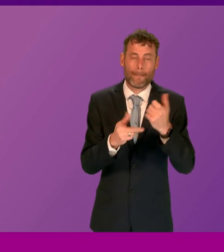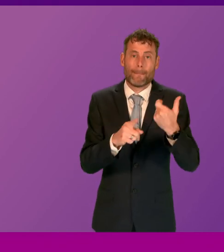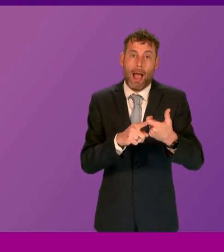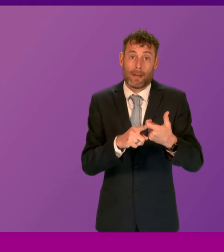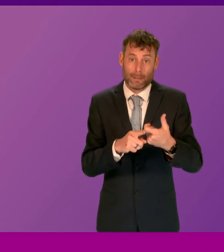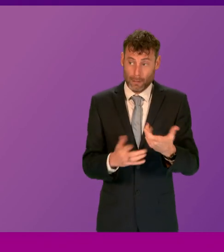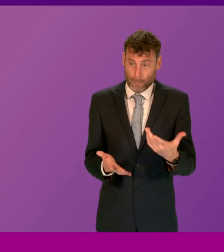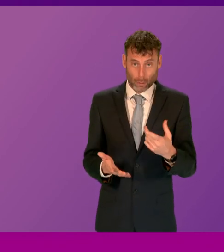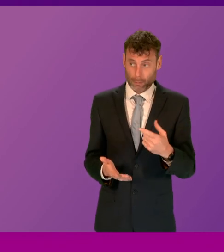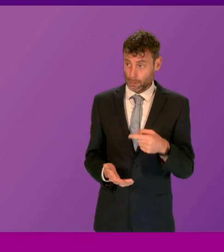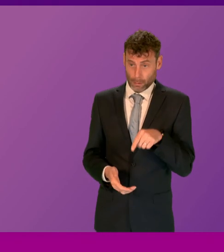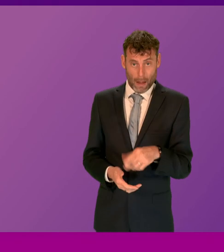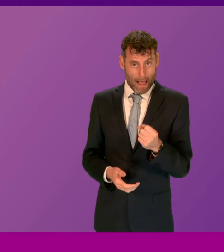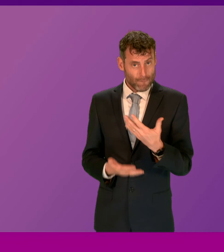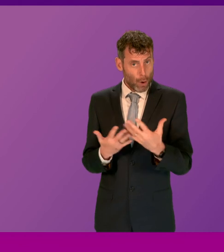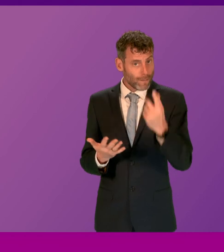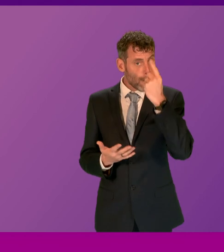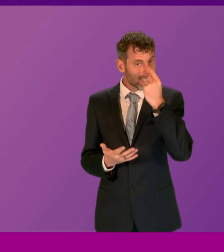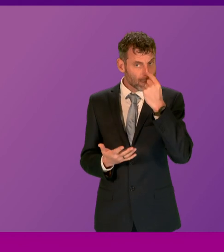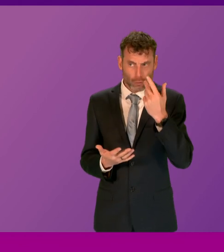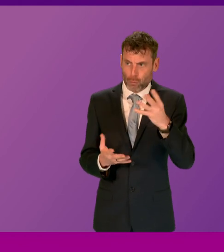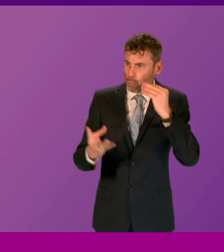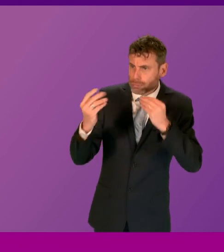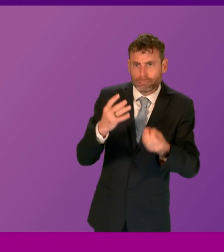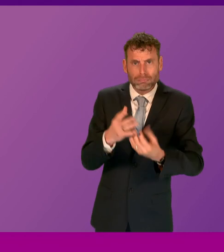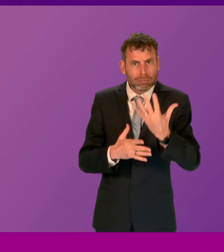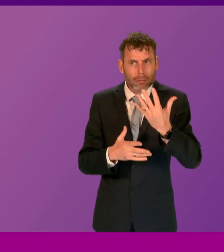I agree with a lot of what Sharon Dowey has said.